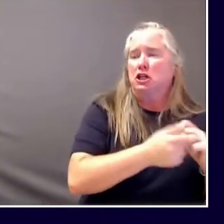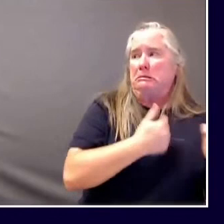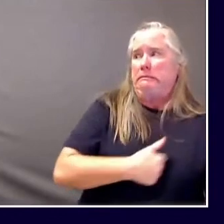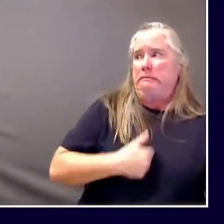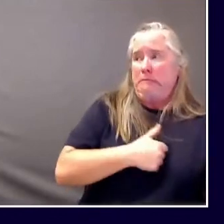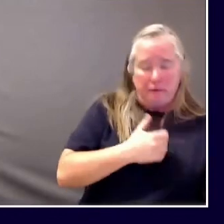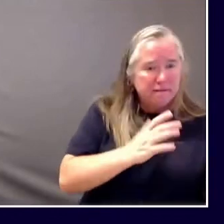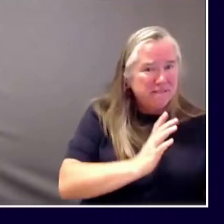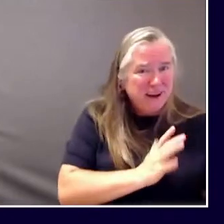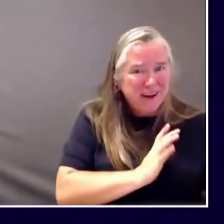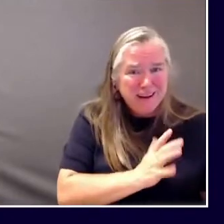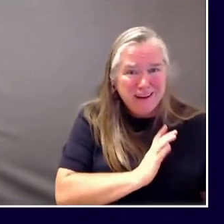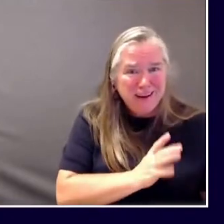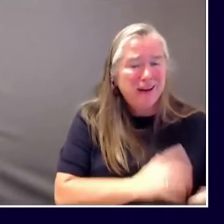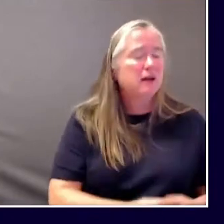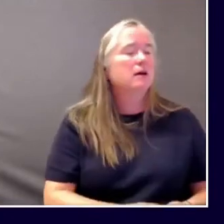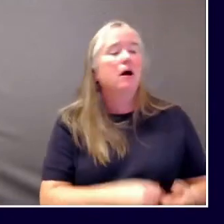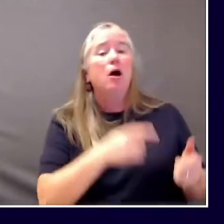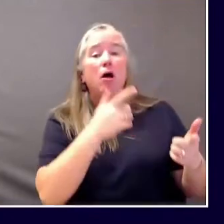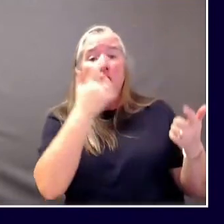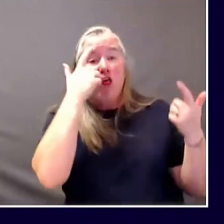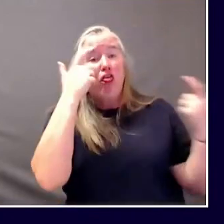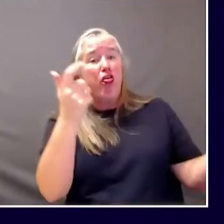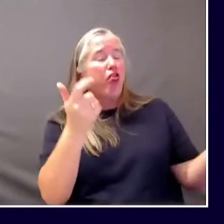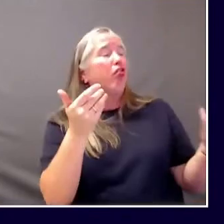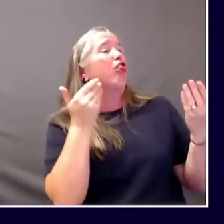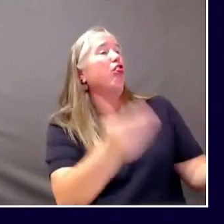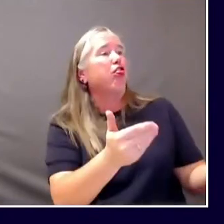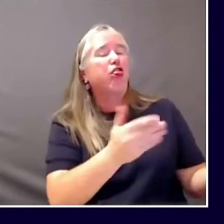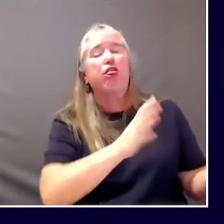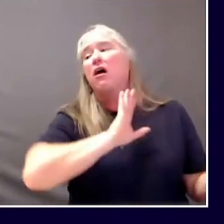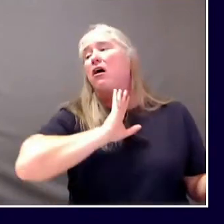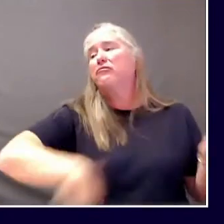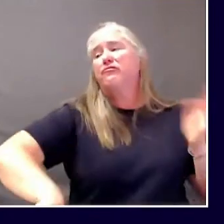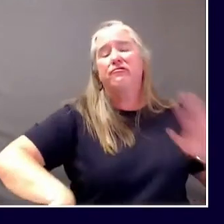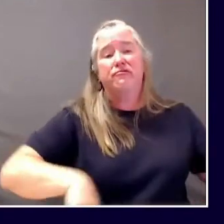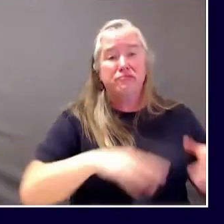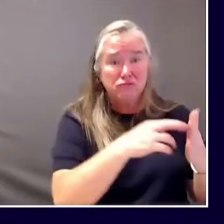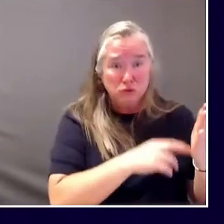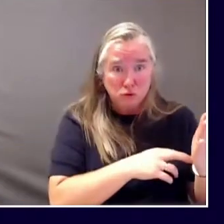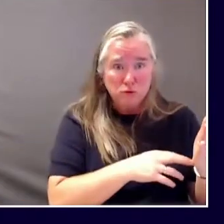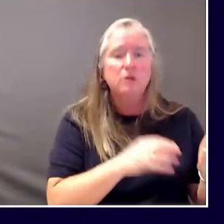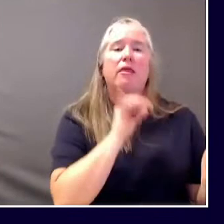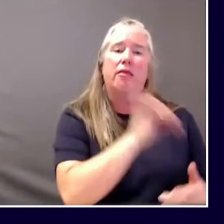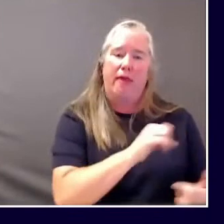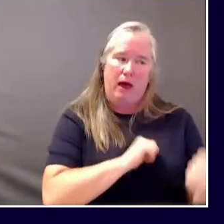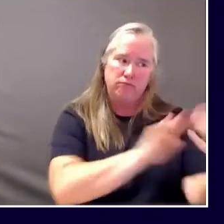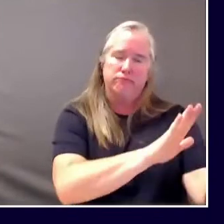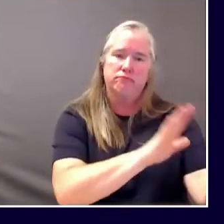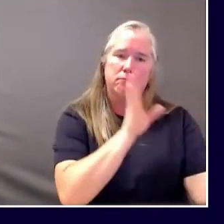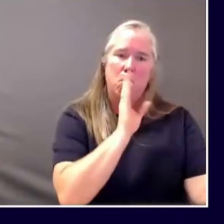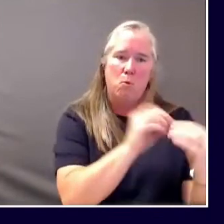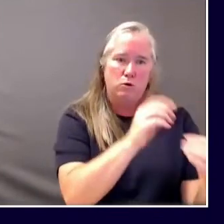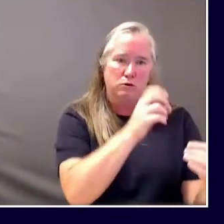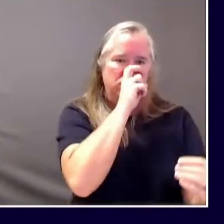of other people in the state and that's why we ask people to